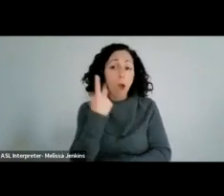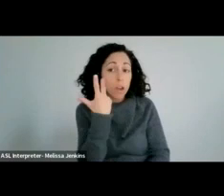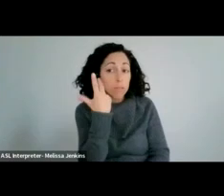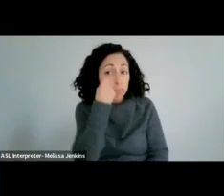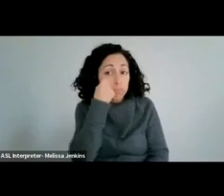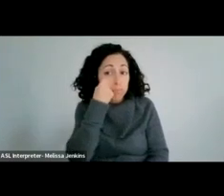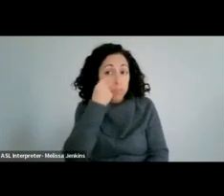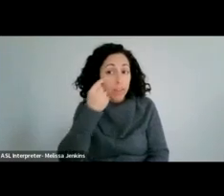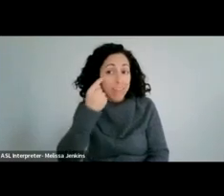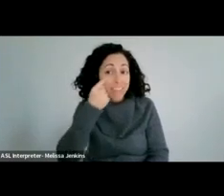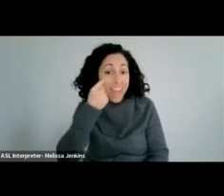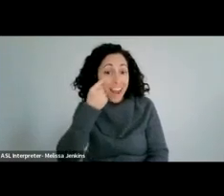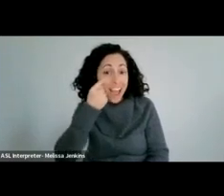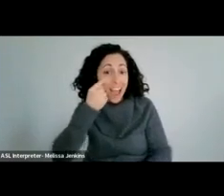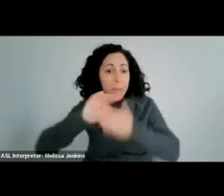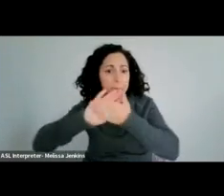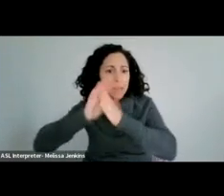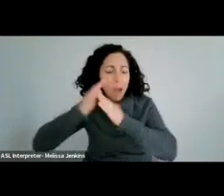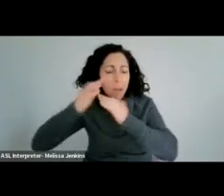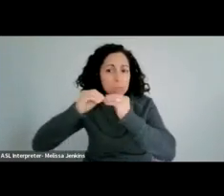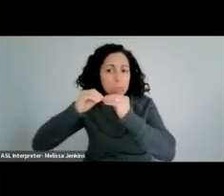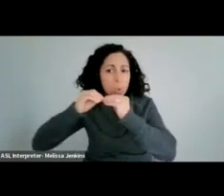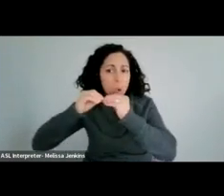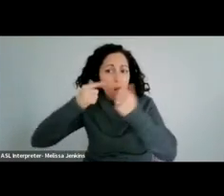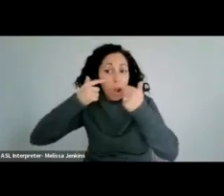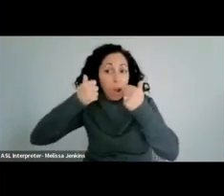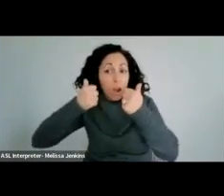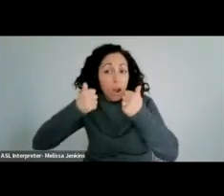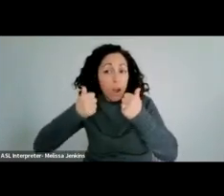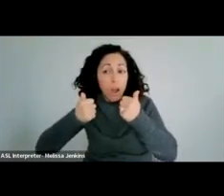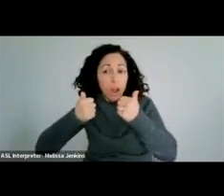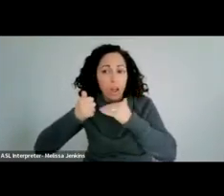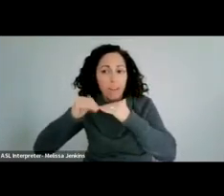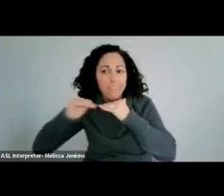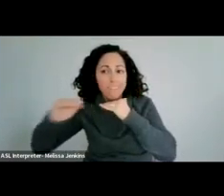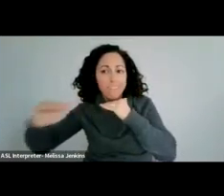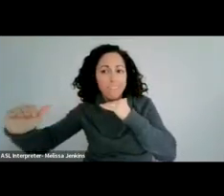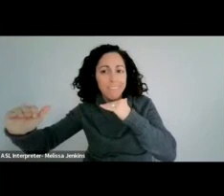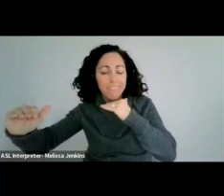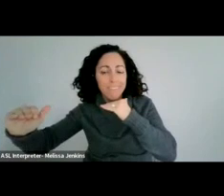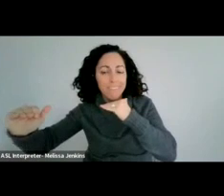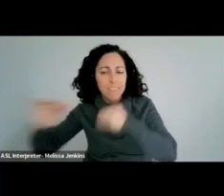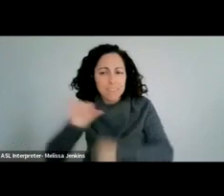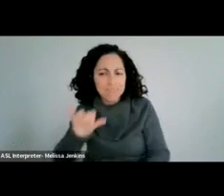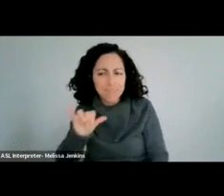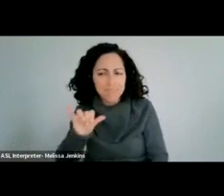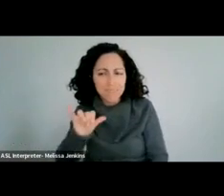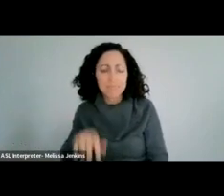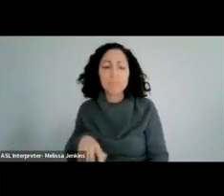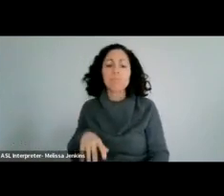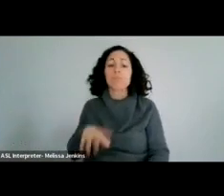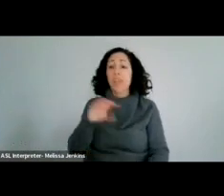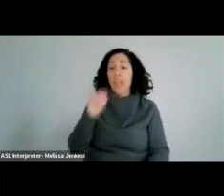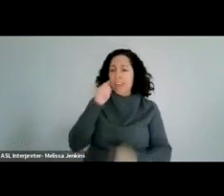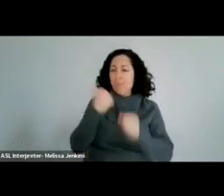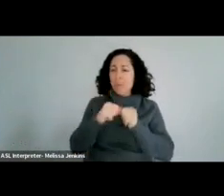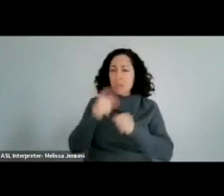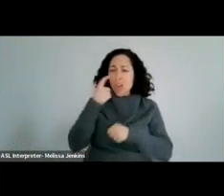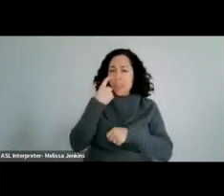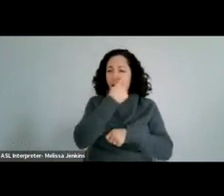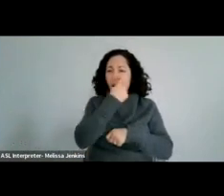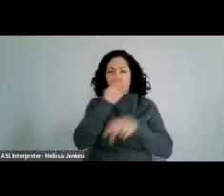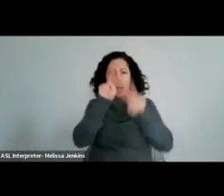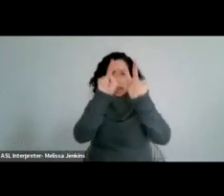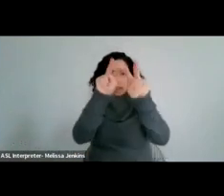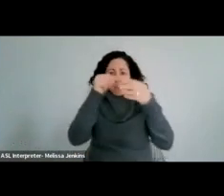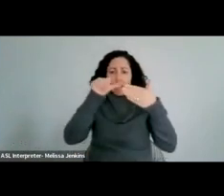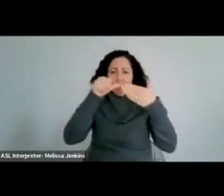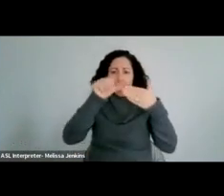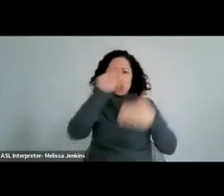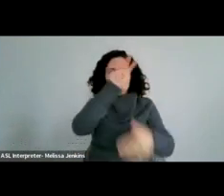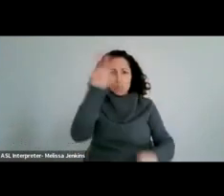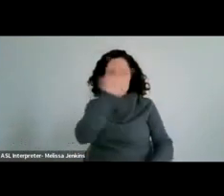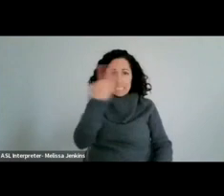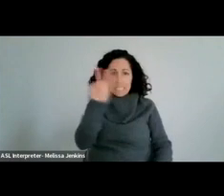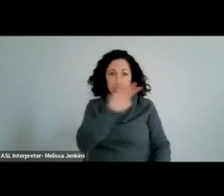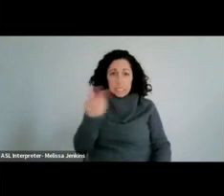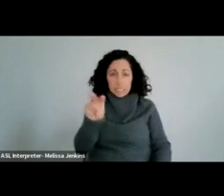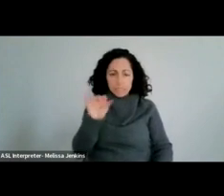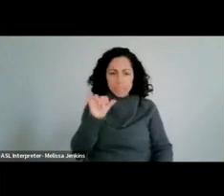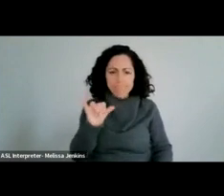Focusing on the advanced population, the benefit on the eye chart was a mean change of 9.3 letters